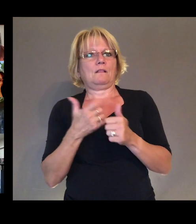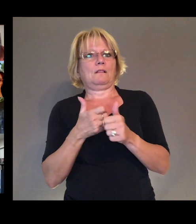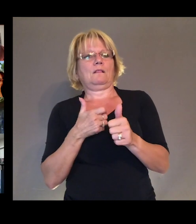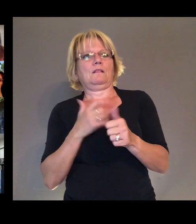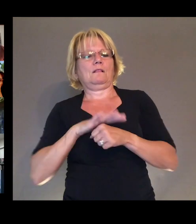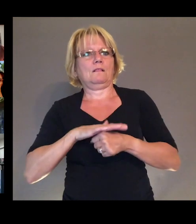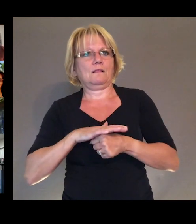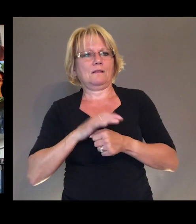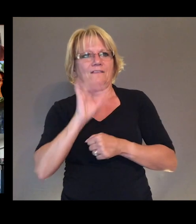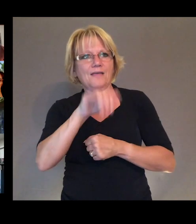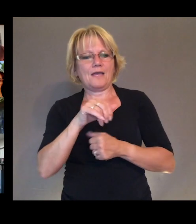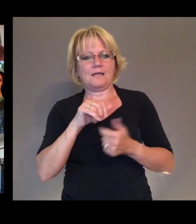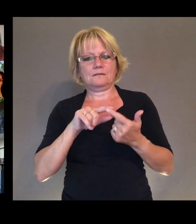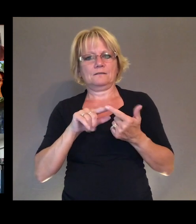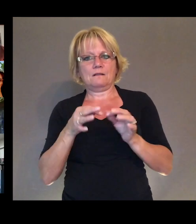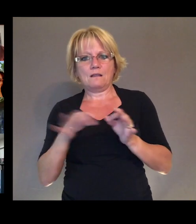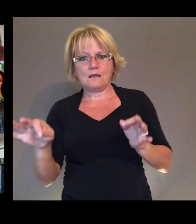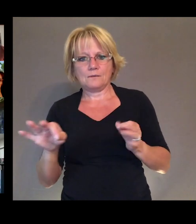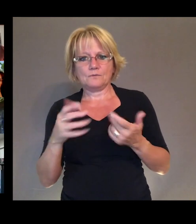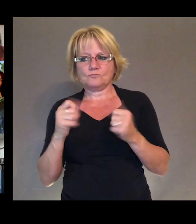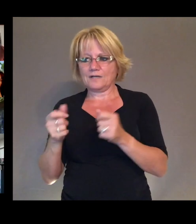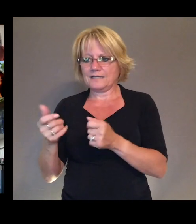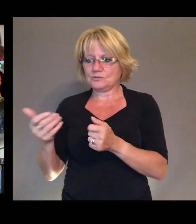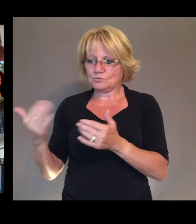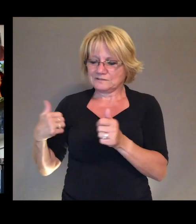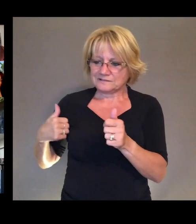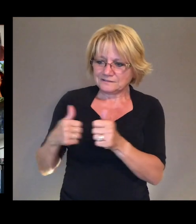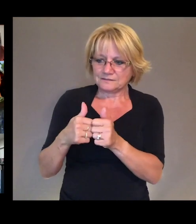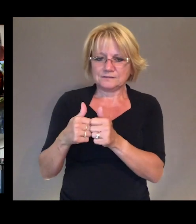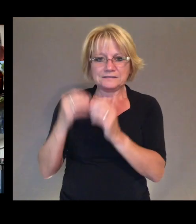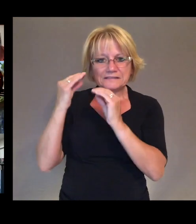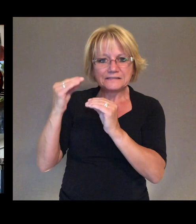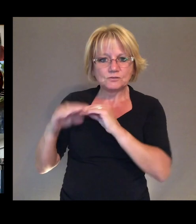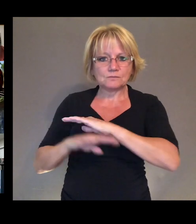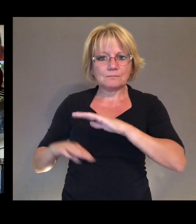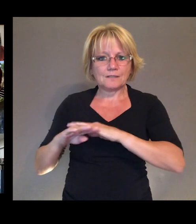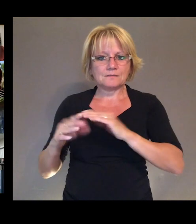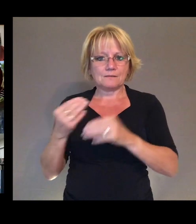We're trying to catch them up. We're trying to teach them basic math because they're not really learning those things.